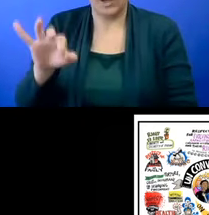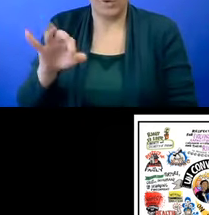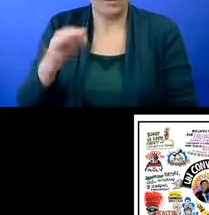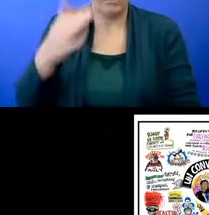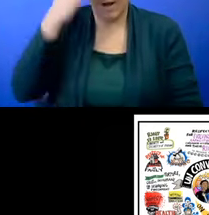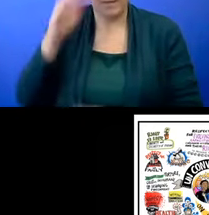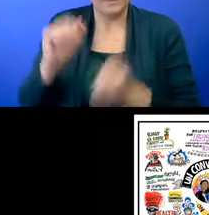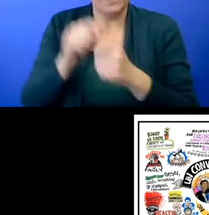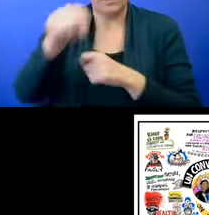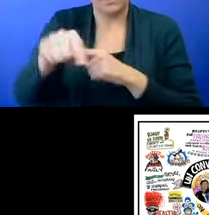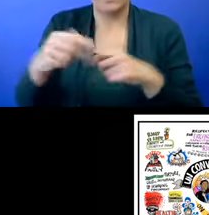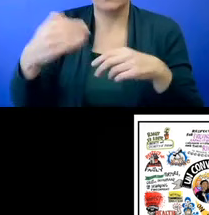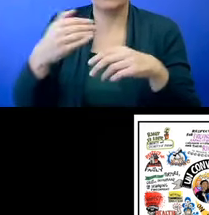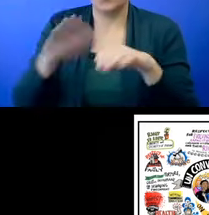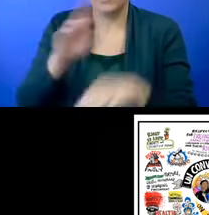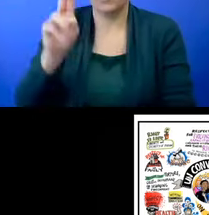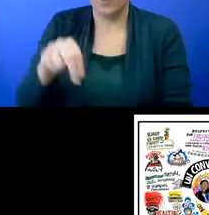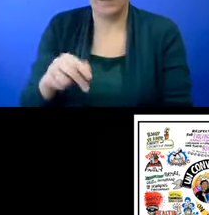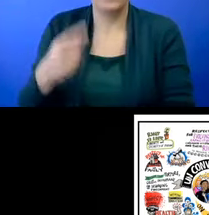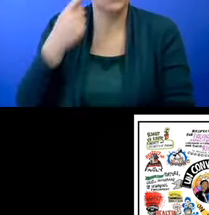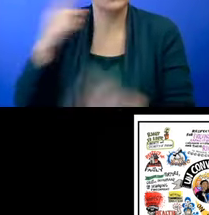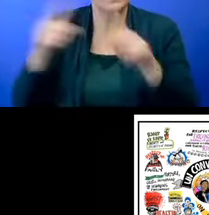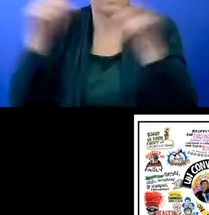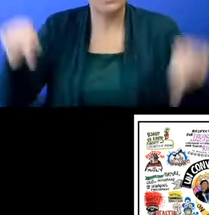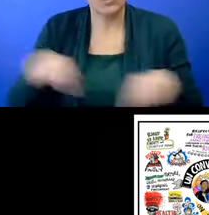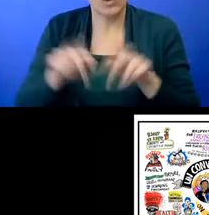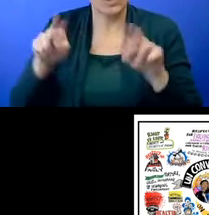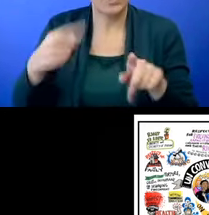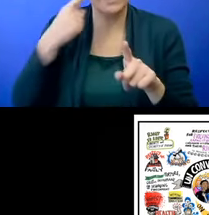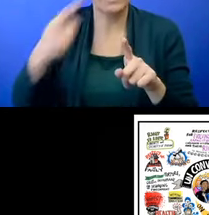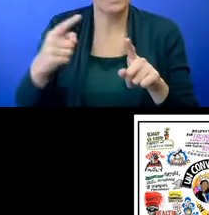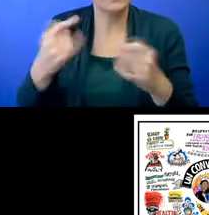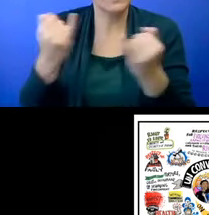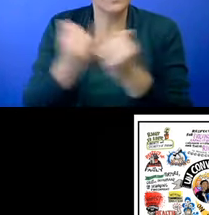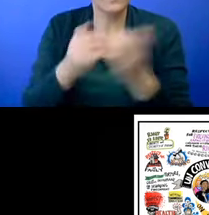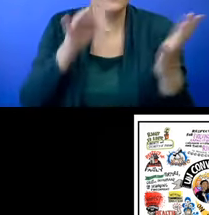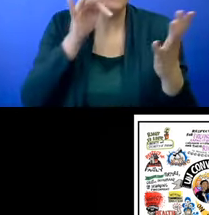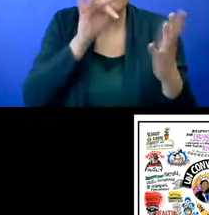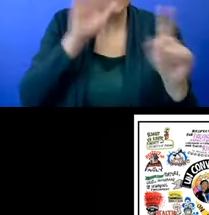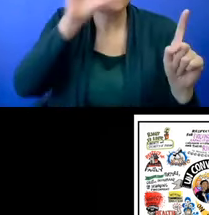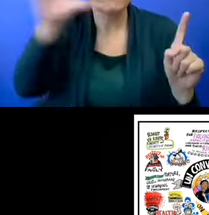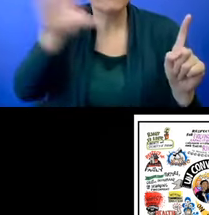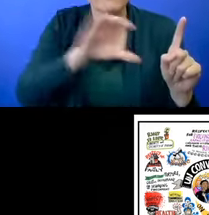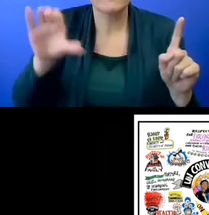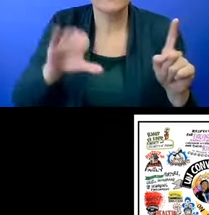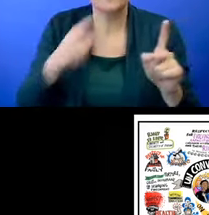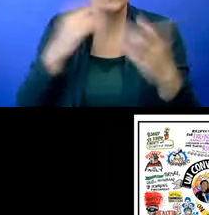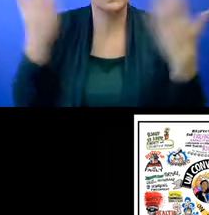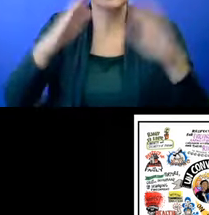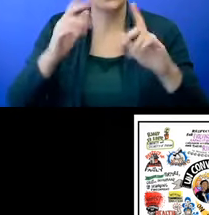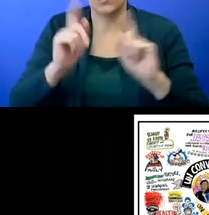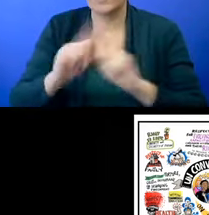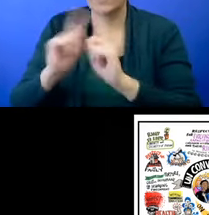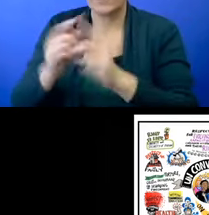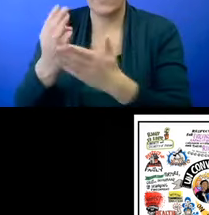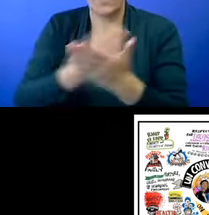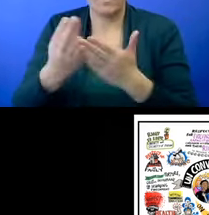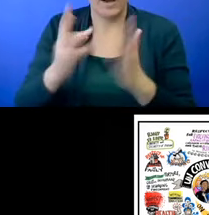On the screen in front of you is a comic cartoon displaying the many parts of the Convention.